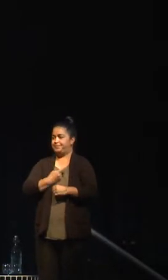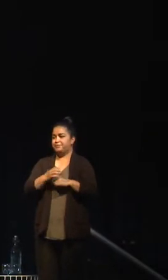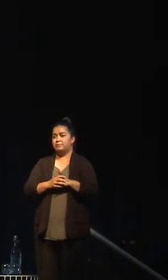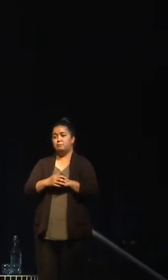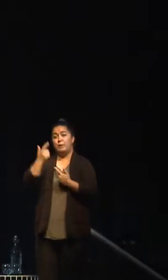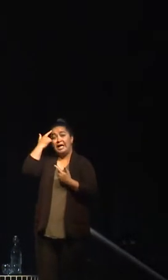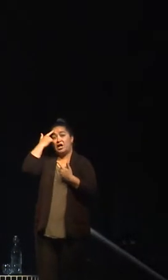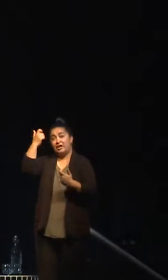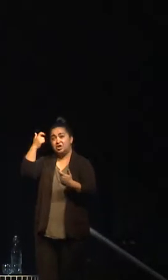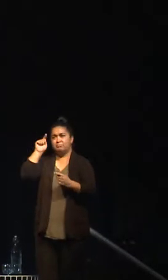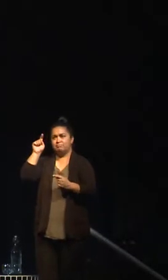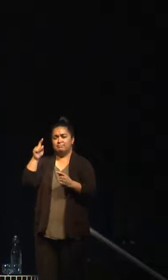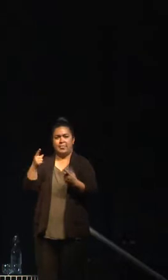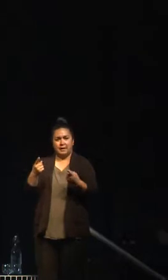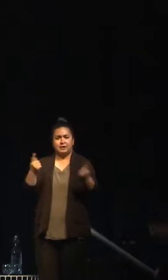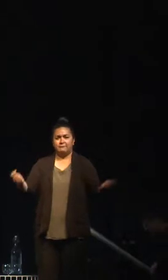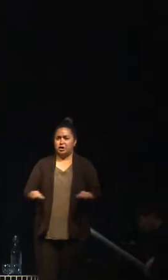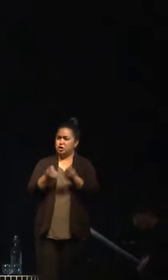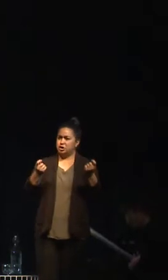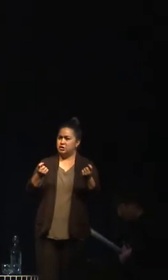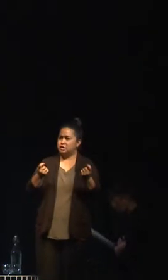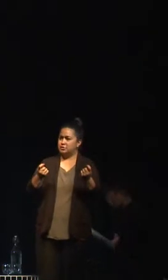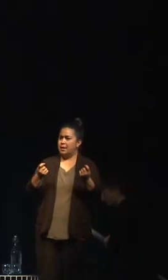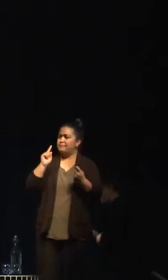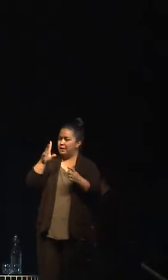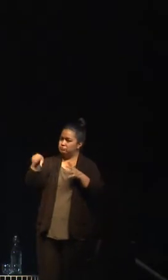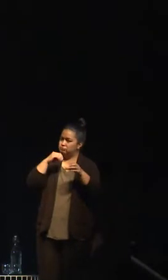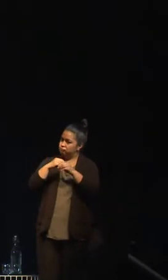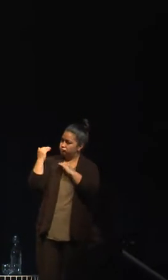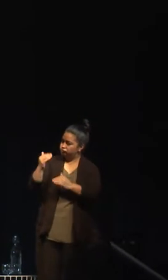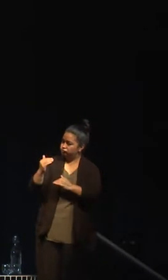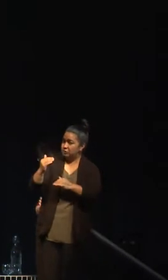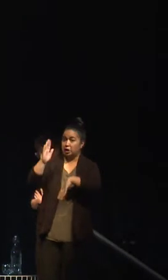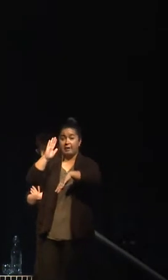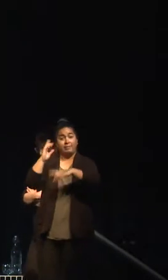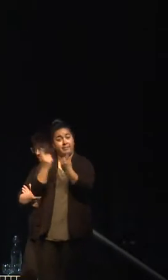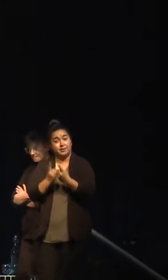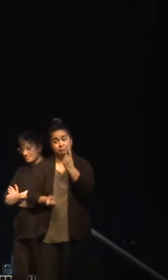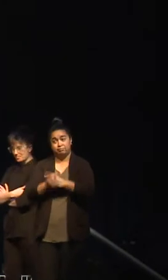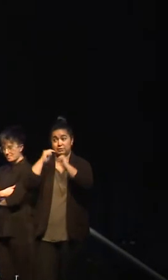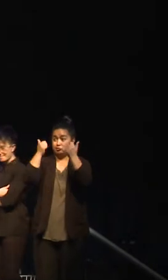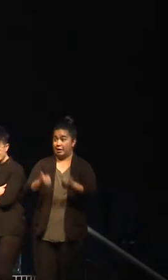is a function of constraints. When times are good and there are no constraints, you tend